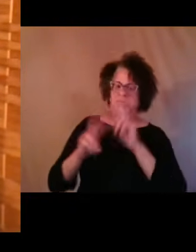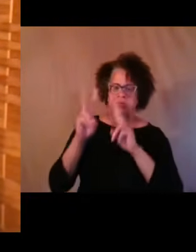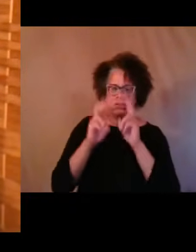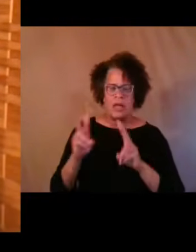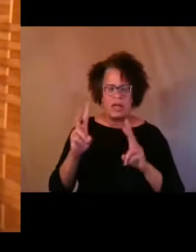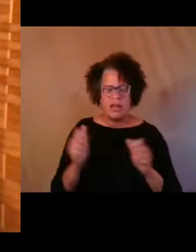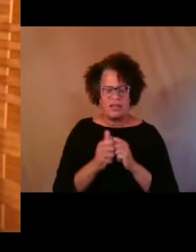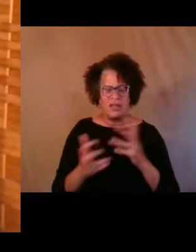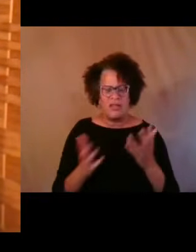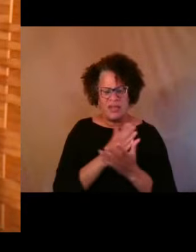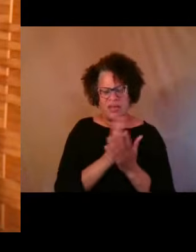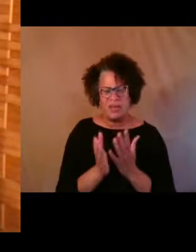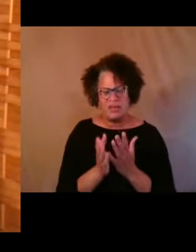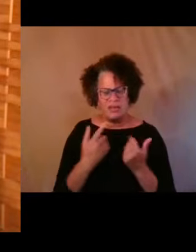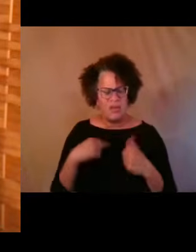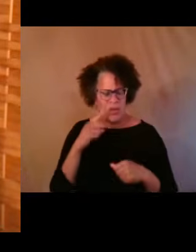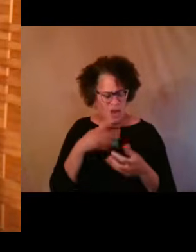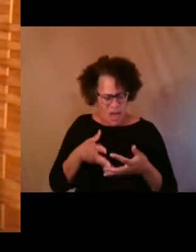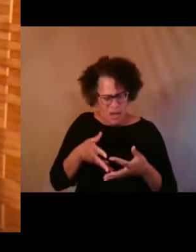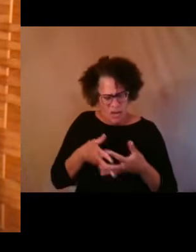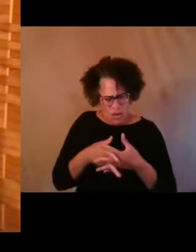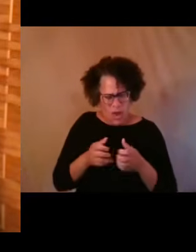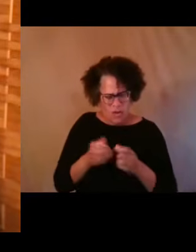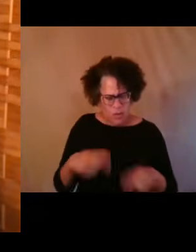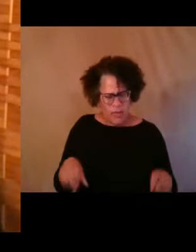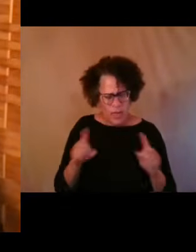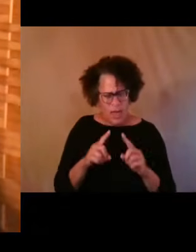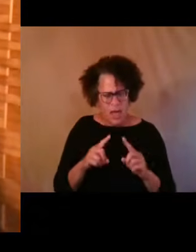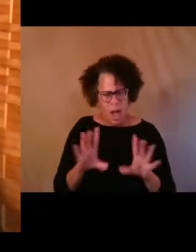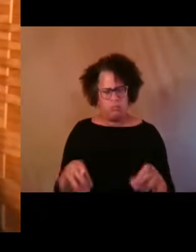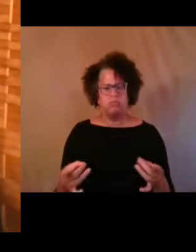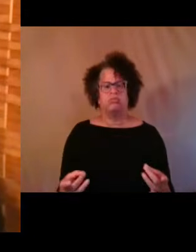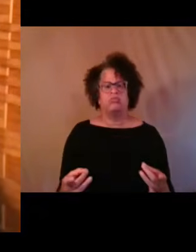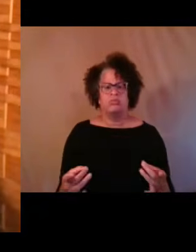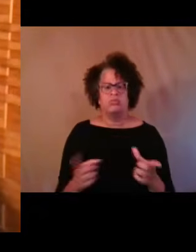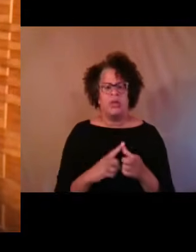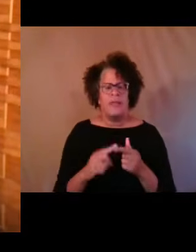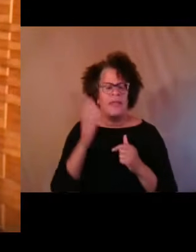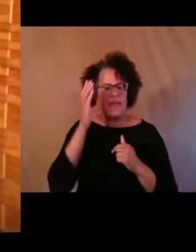So I ground with that, and I ground with the concept of humanity